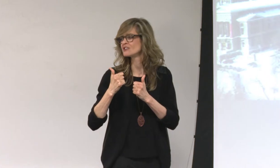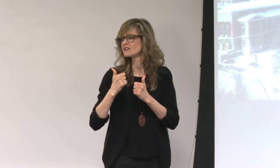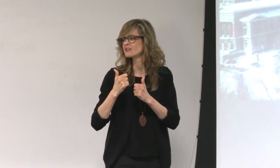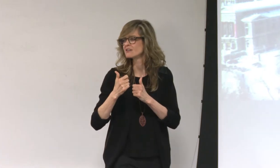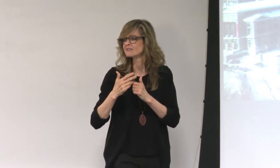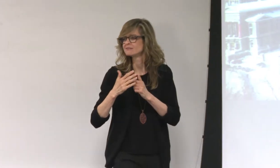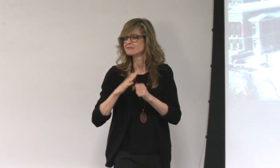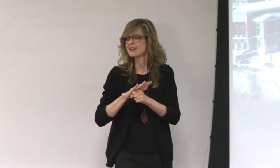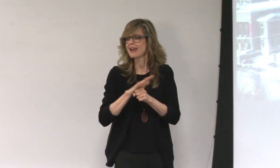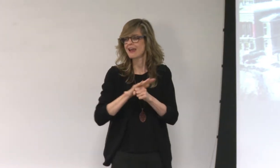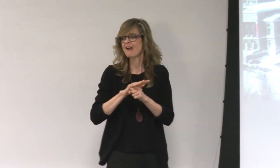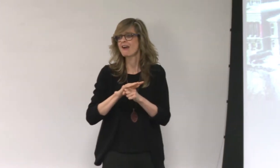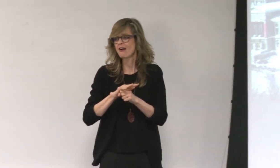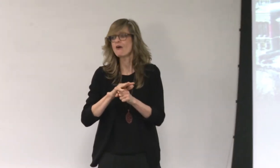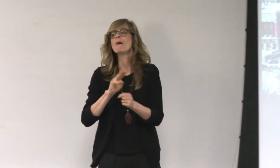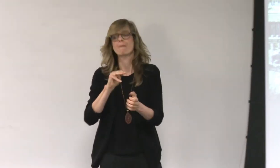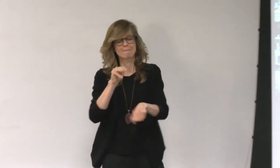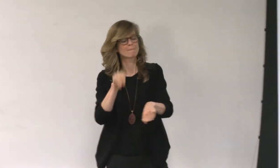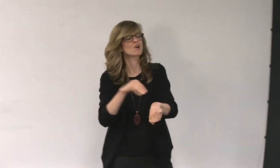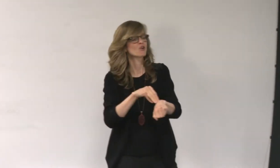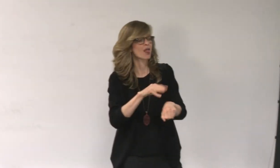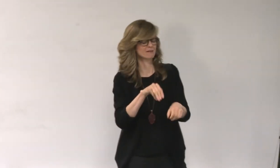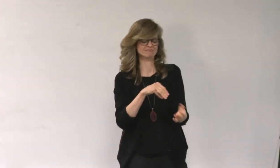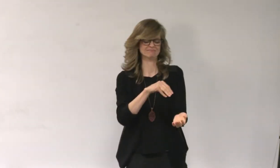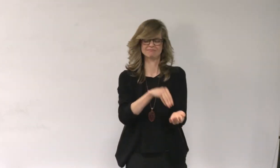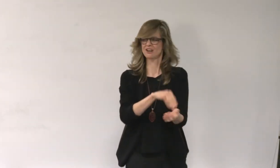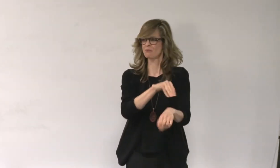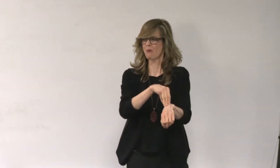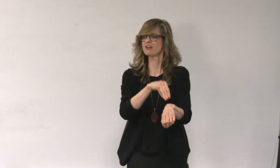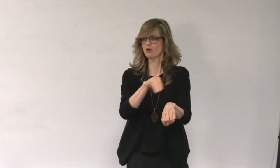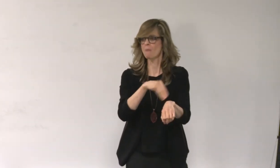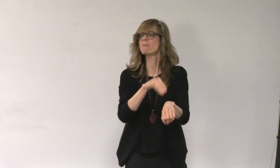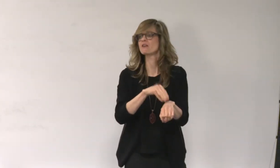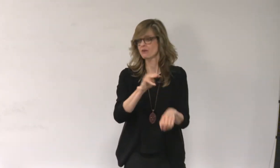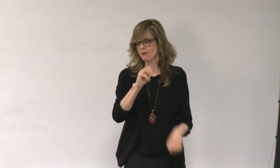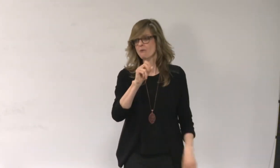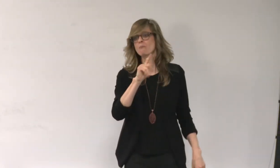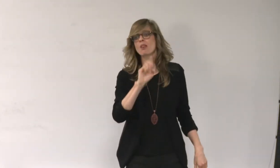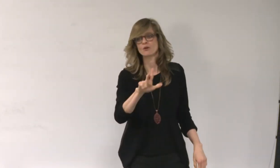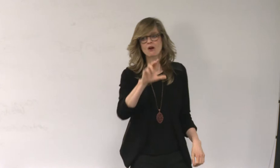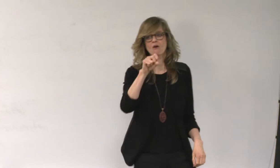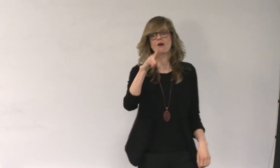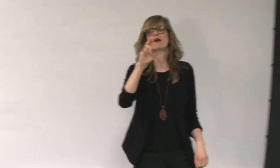DO YOU KNOW WHICH PROVINCE? MONTREAL. MONTREAL, CANADA.